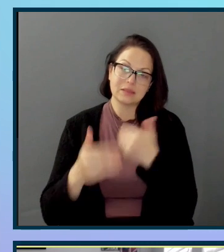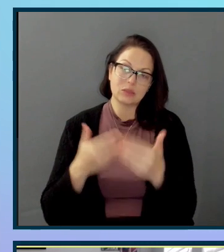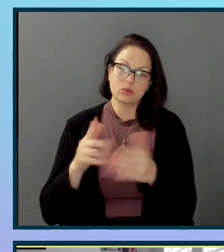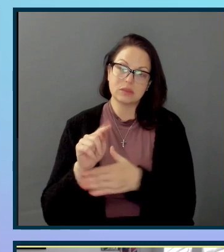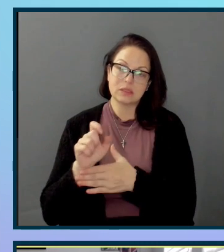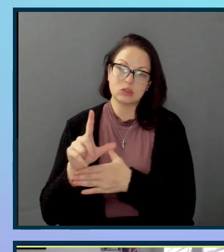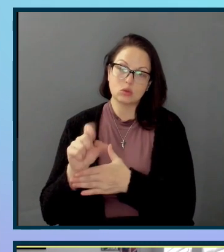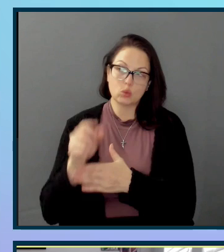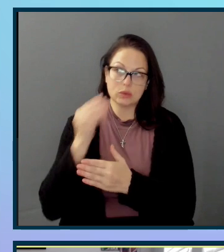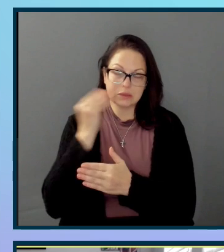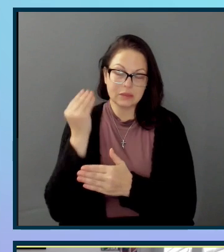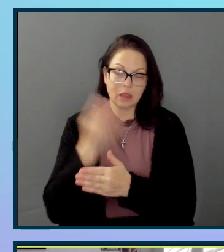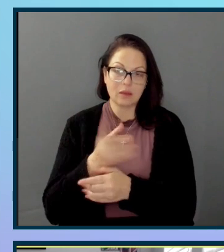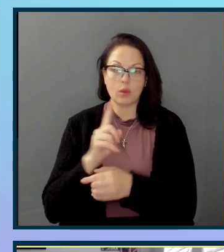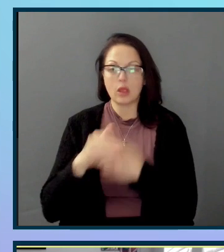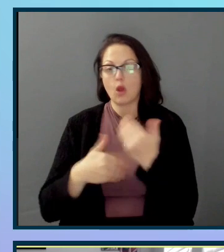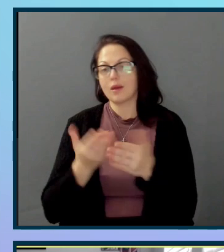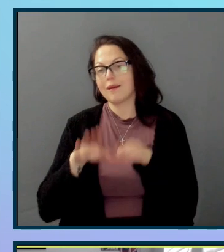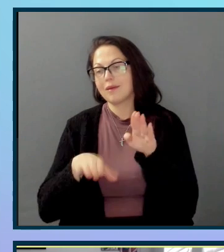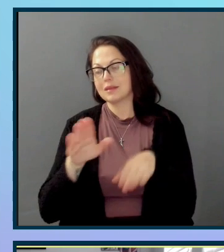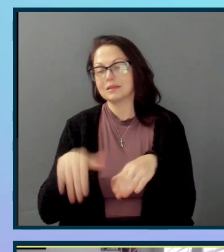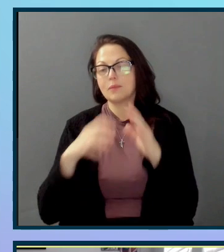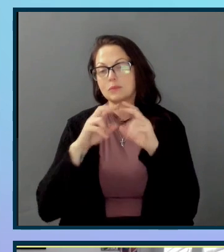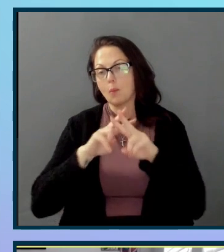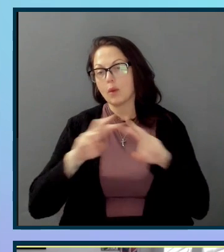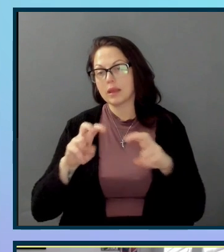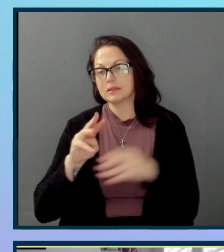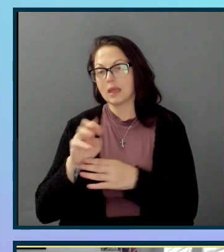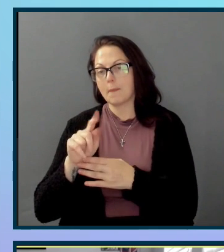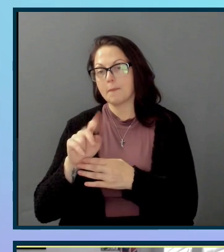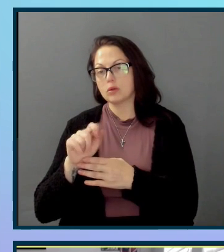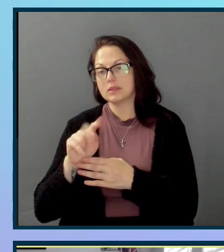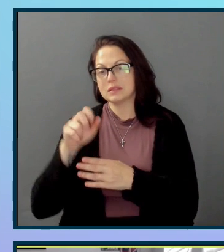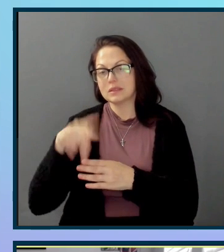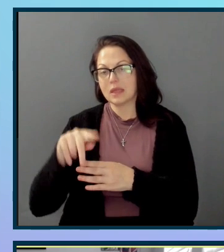tell them where they are in the steps, break down multi-step tasks so that they can do these things one at a time.